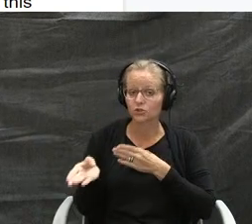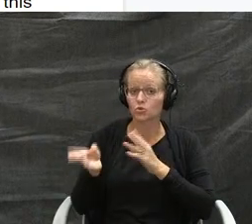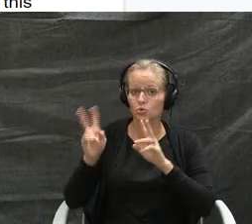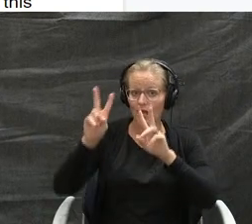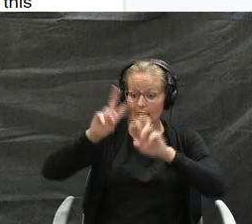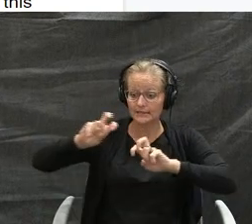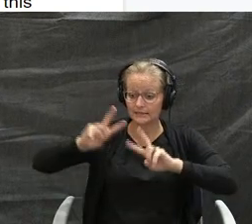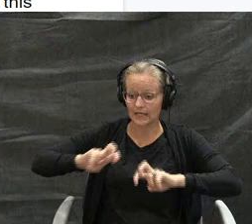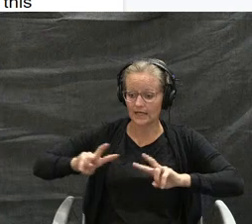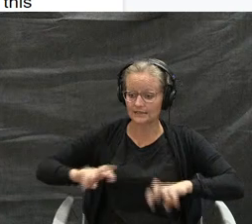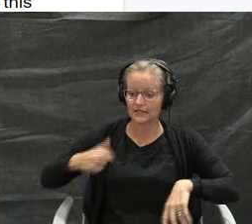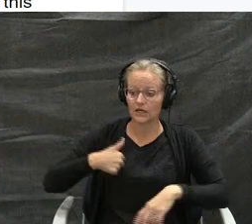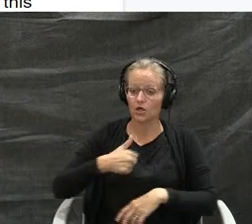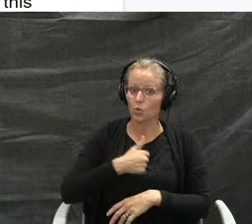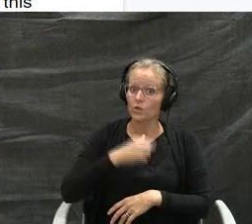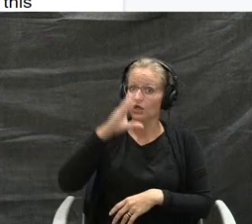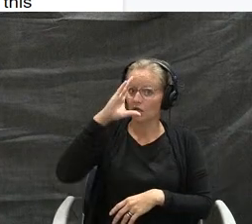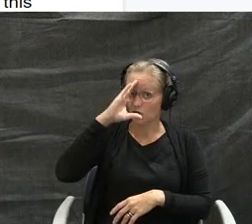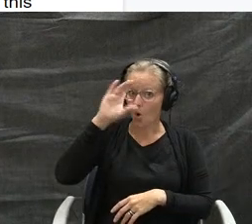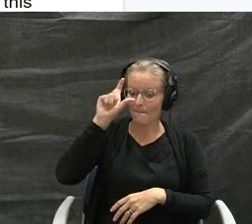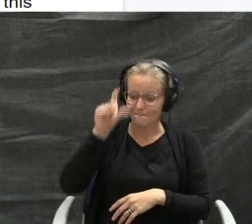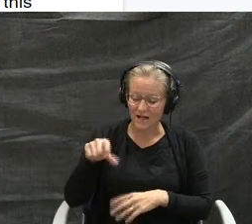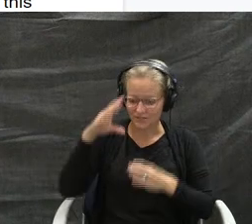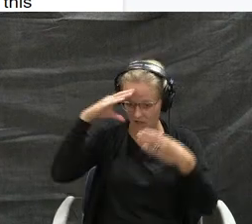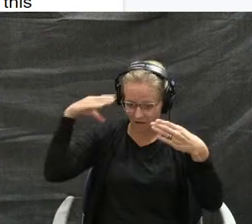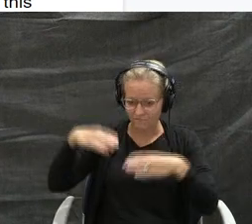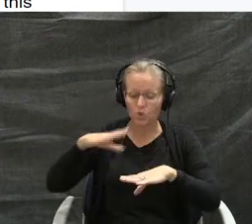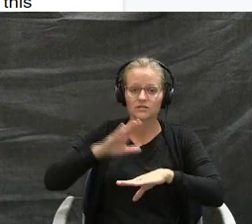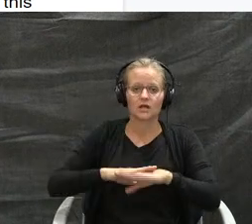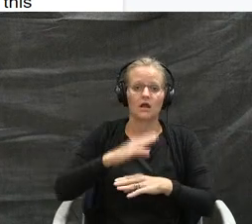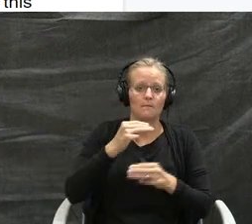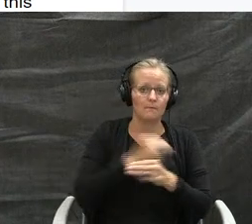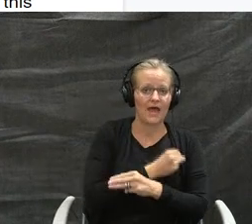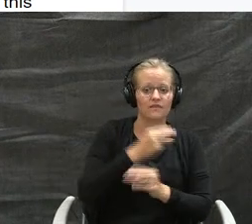know we need to focus on math. Reading an 5th grade science,